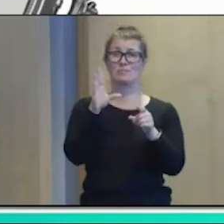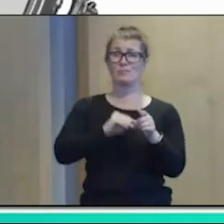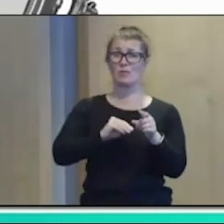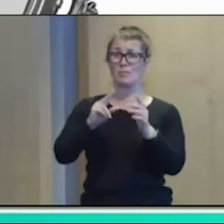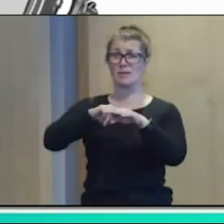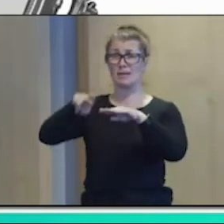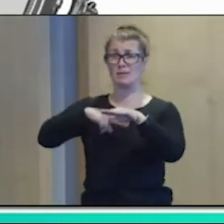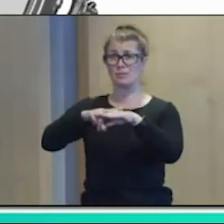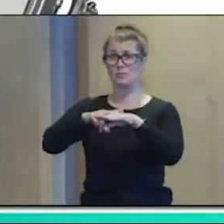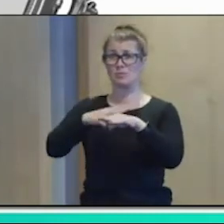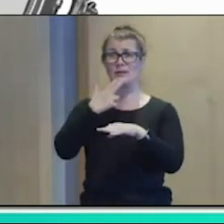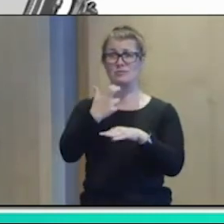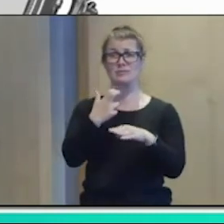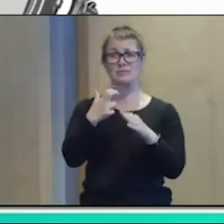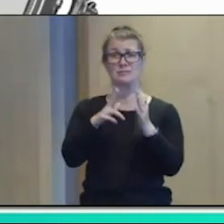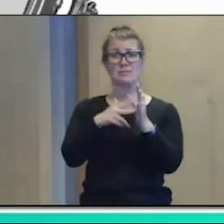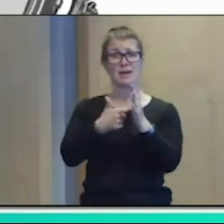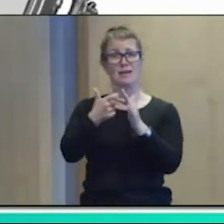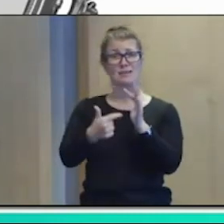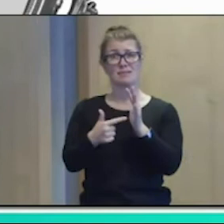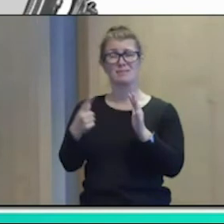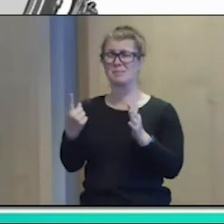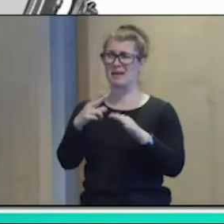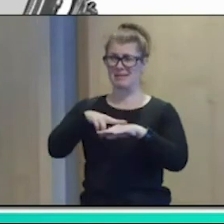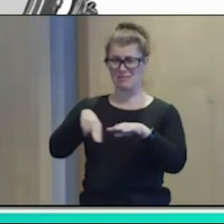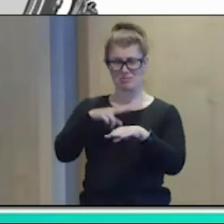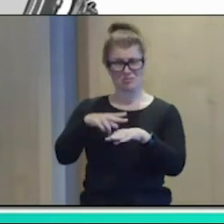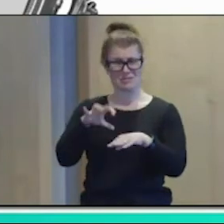it doesn't include the Northern Territories and Western Australia because they're too far away,